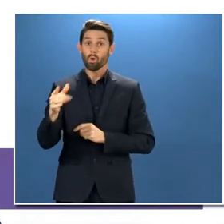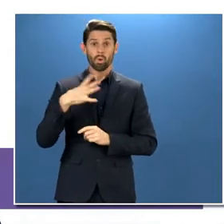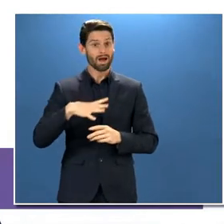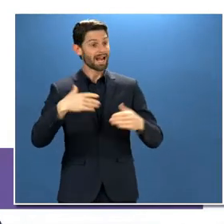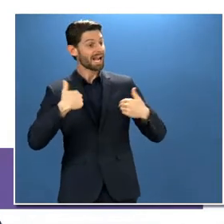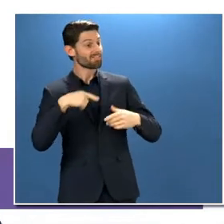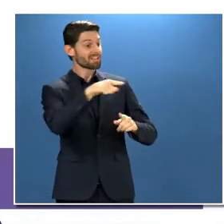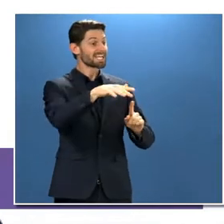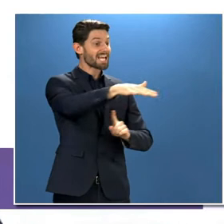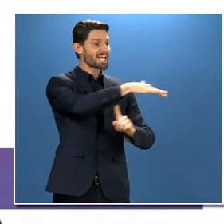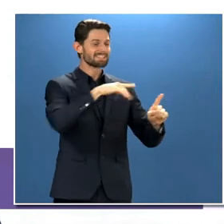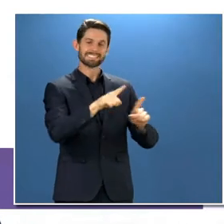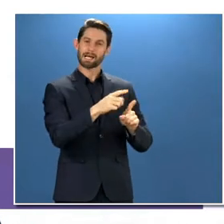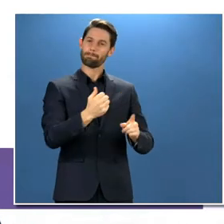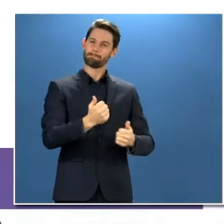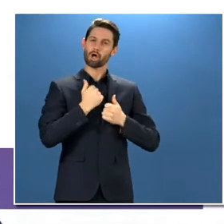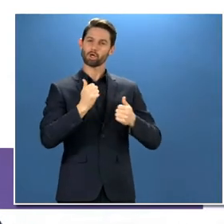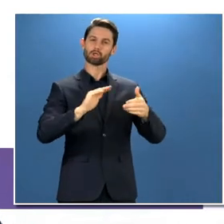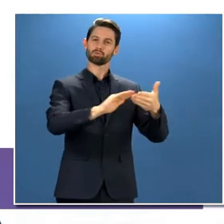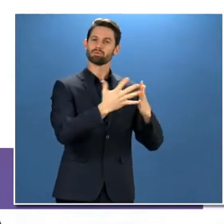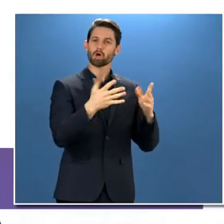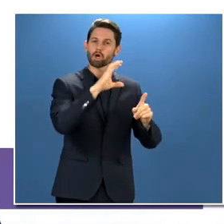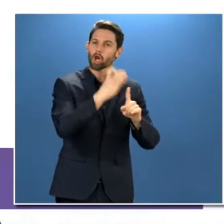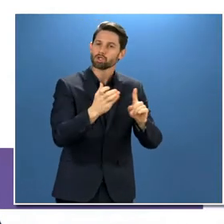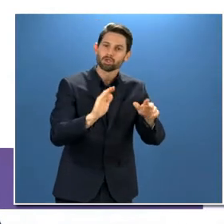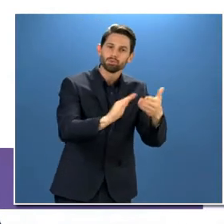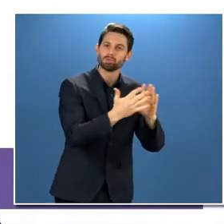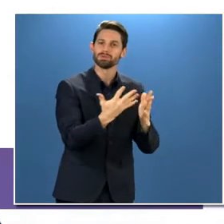At present in Australia, those options do not exist.